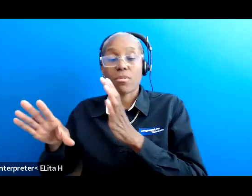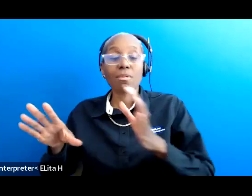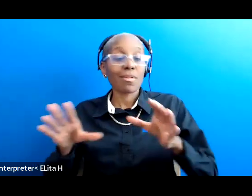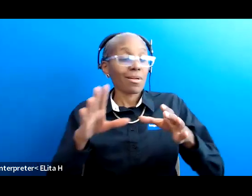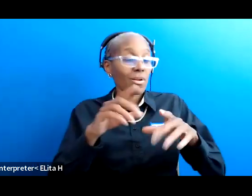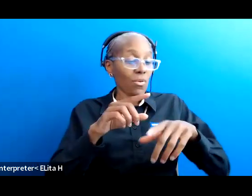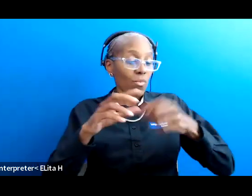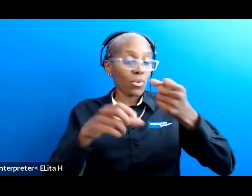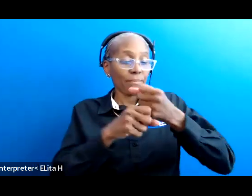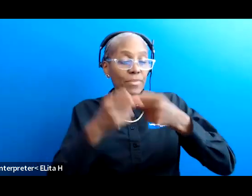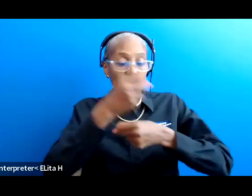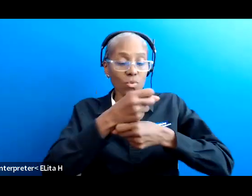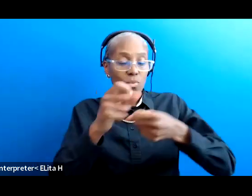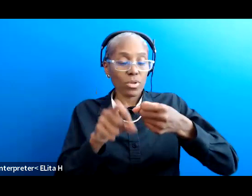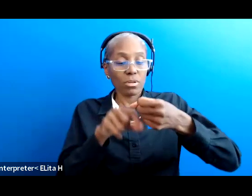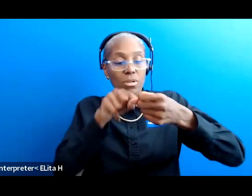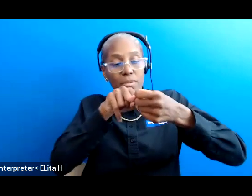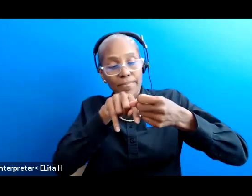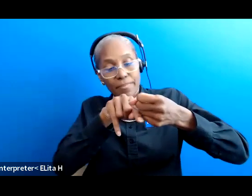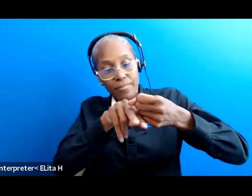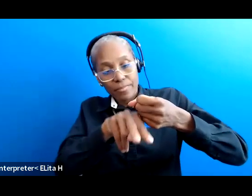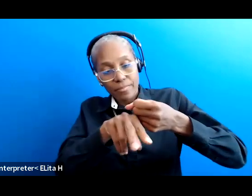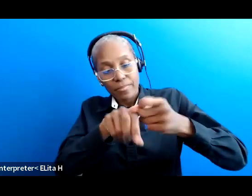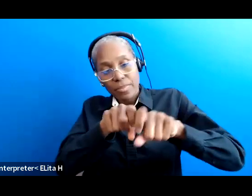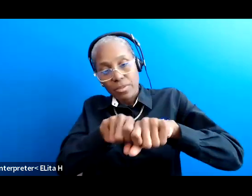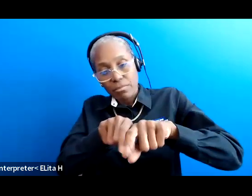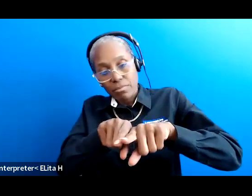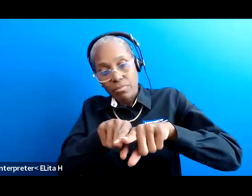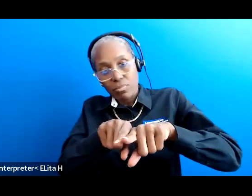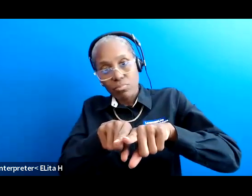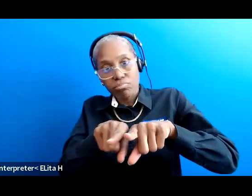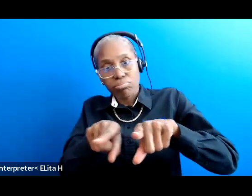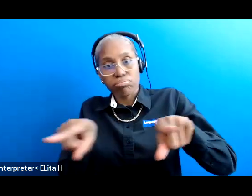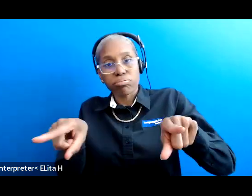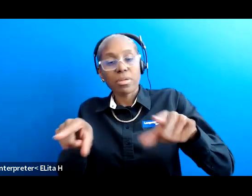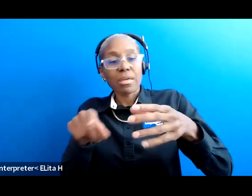of the spinal cord, so they divide off and are separate, but they come out at the same exit point.